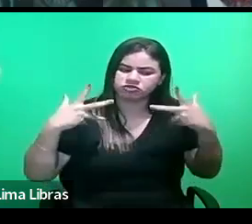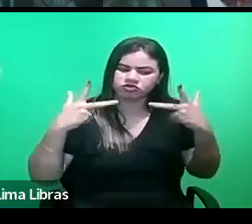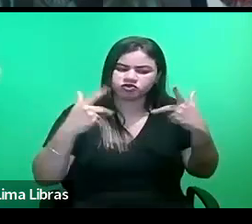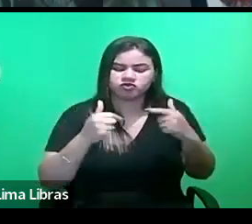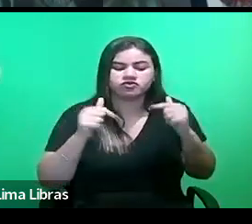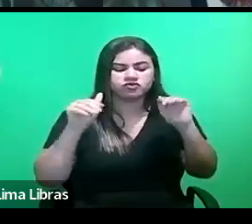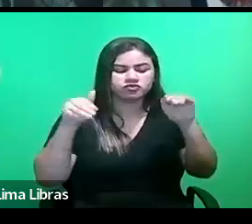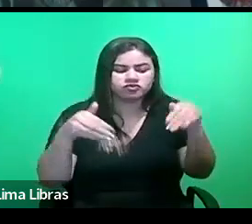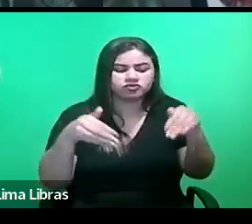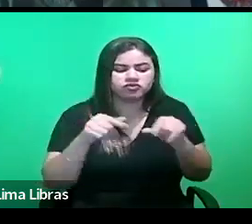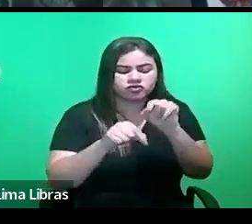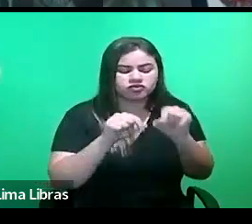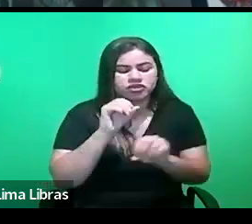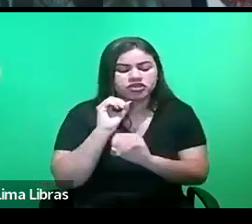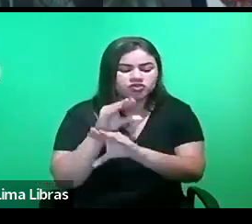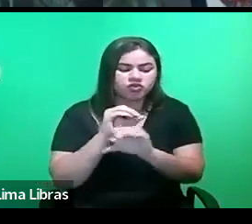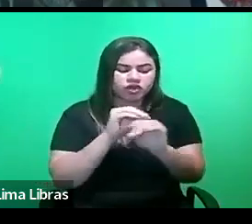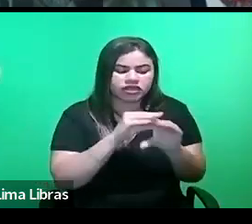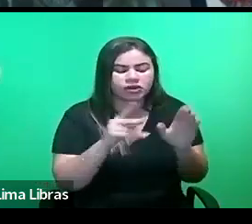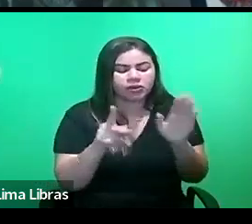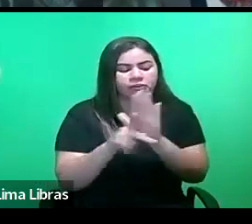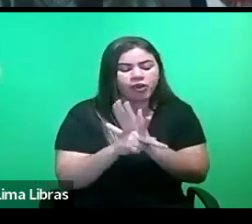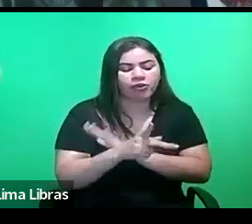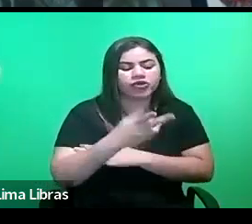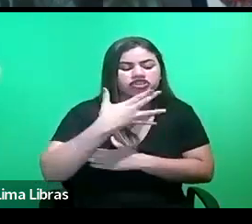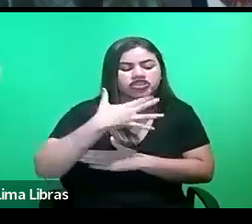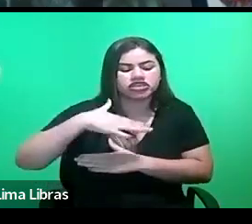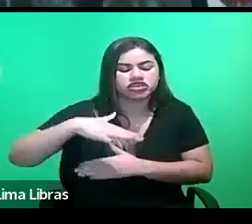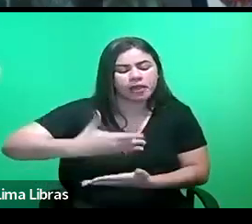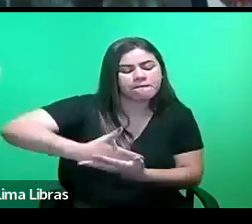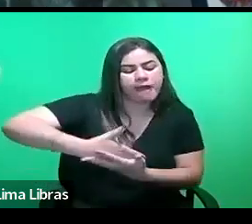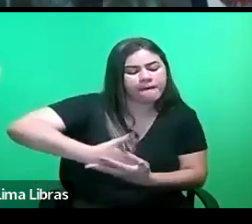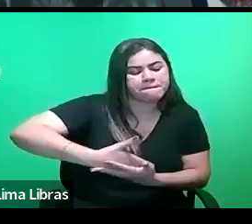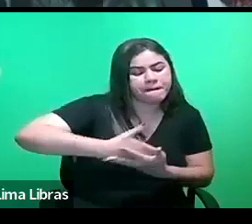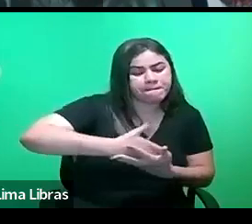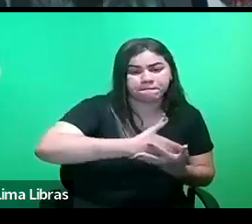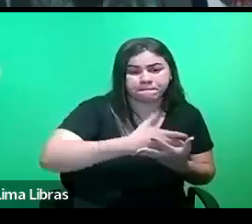and